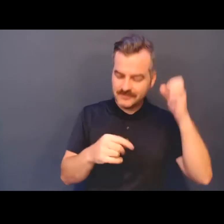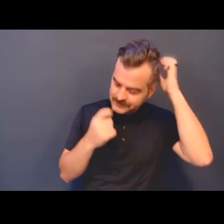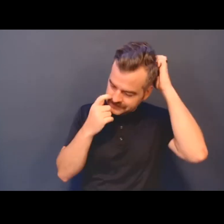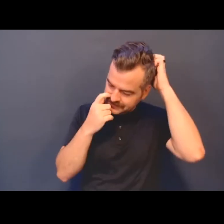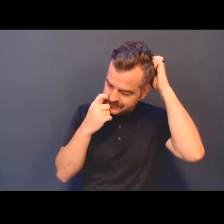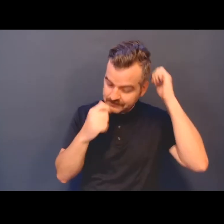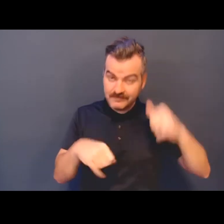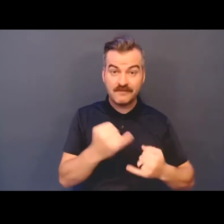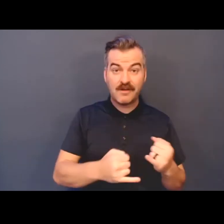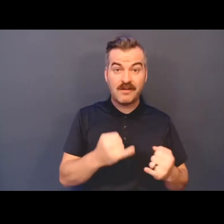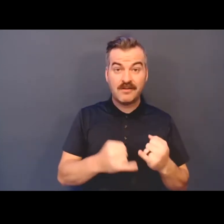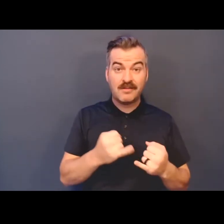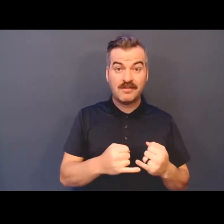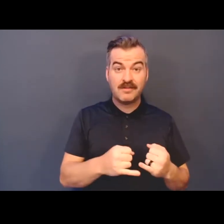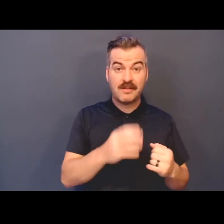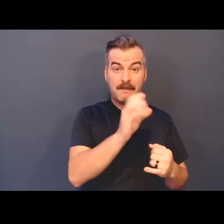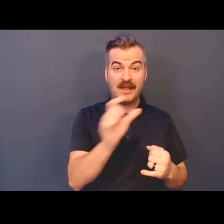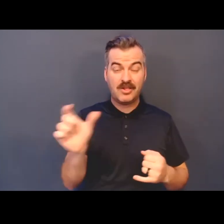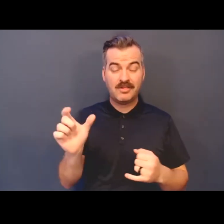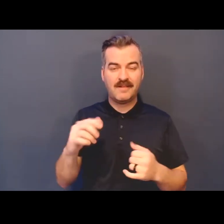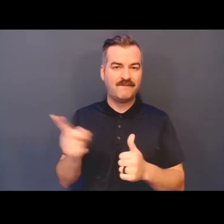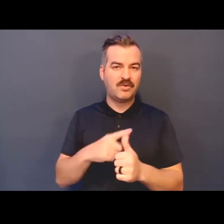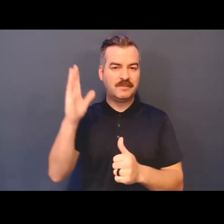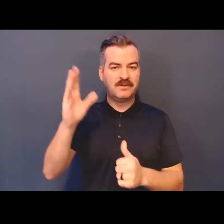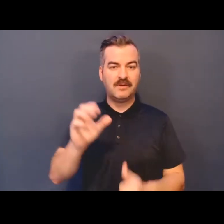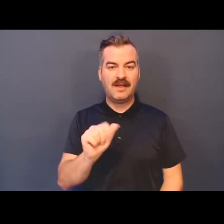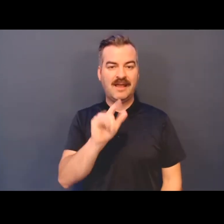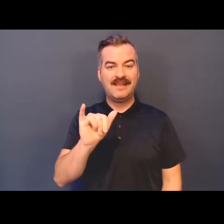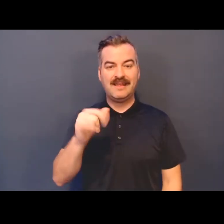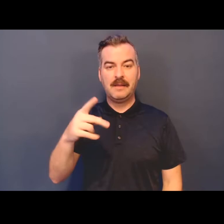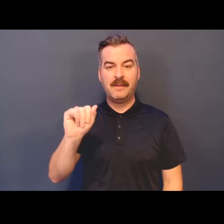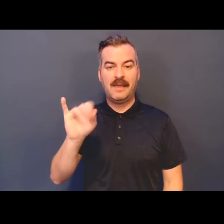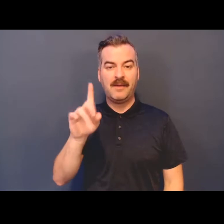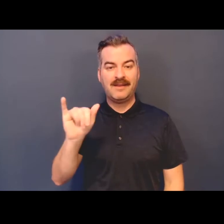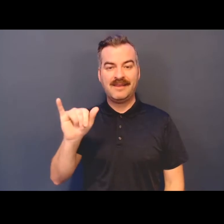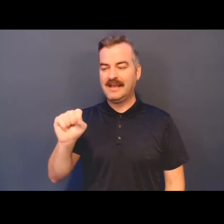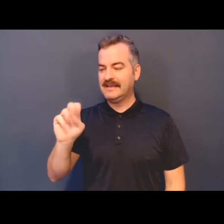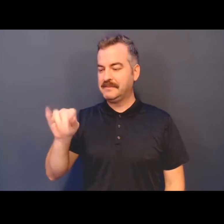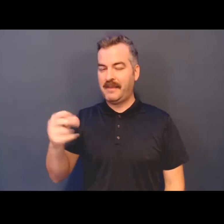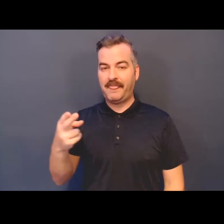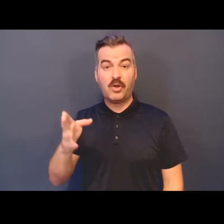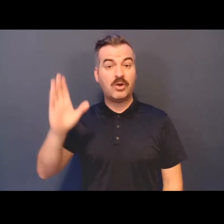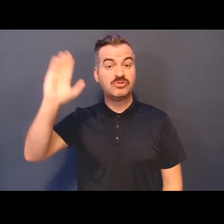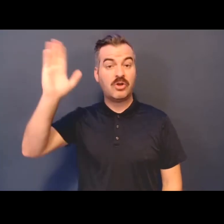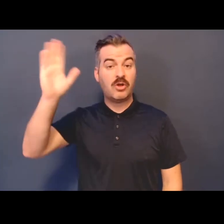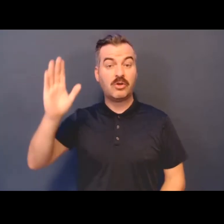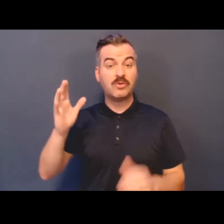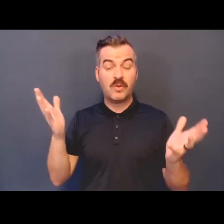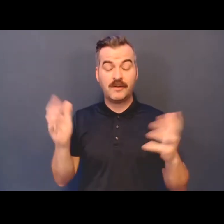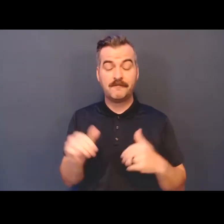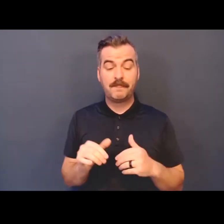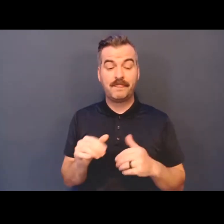today is Ali Peabody Smith, her talk is entitled Patient Centered communication, intellectual